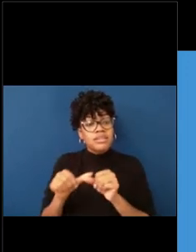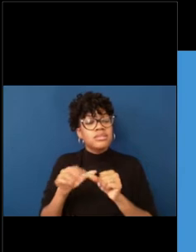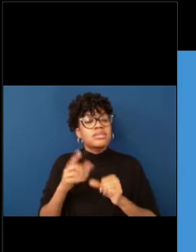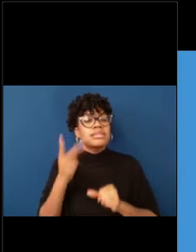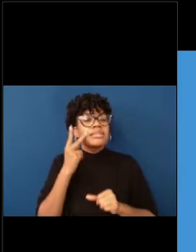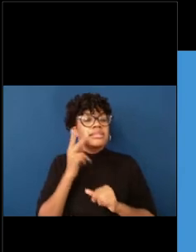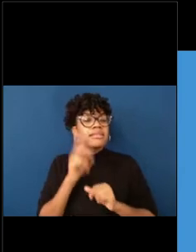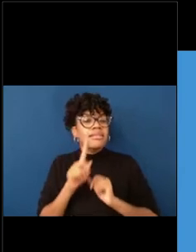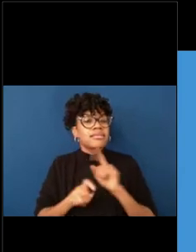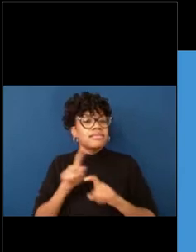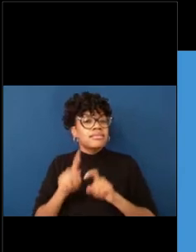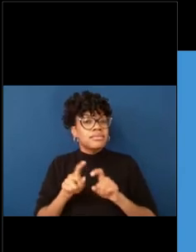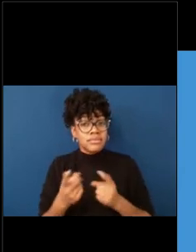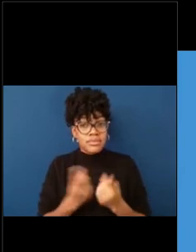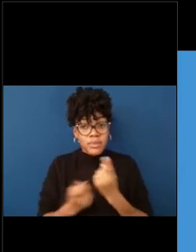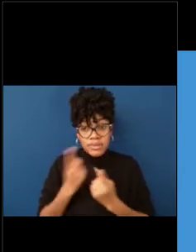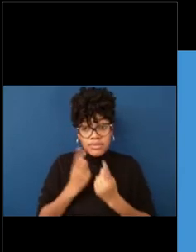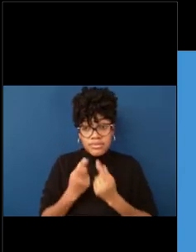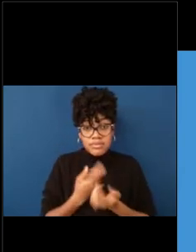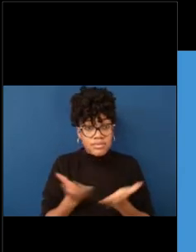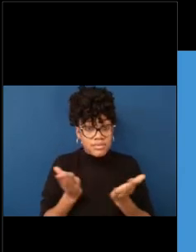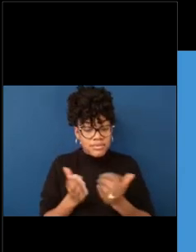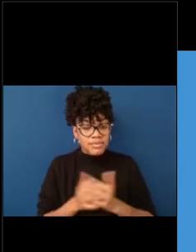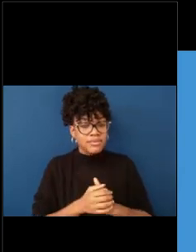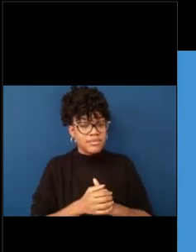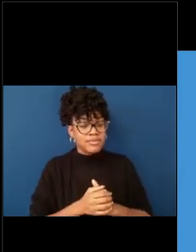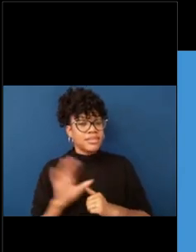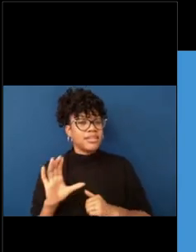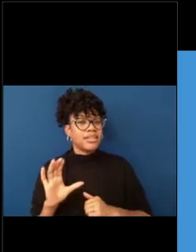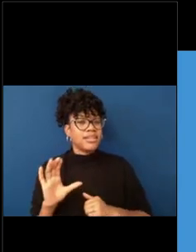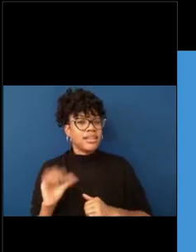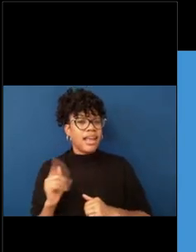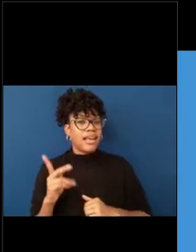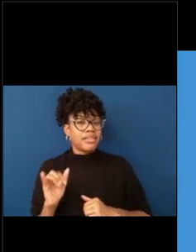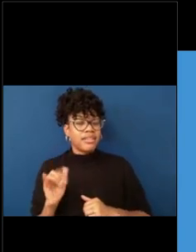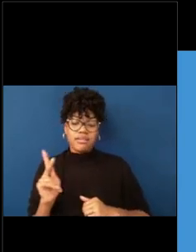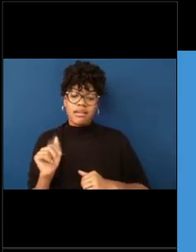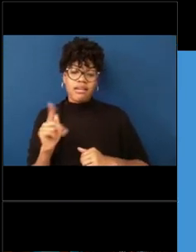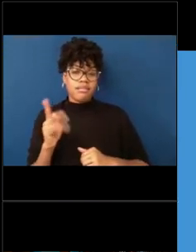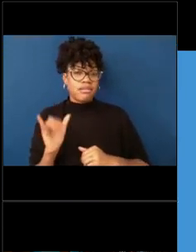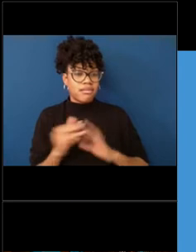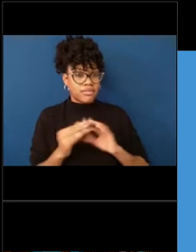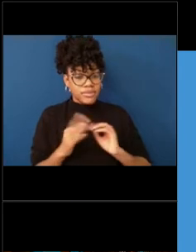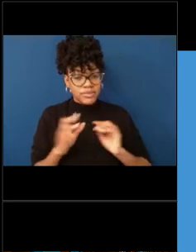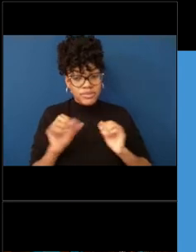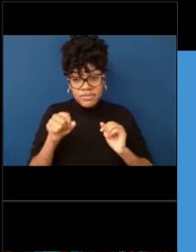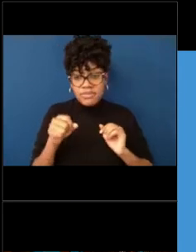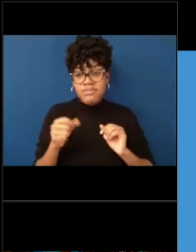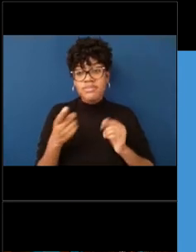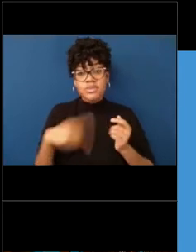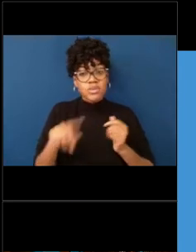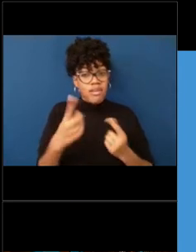[Kathy] Yes, please, if you have any questions at this point, feel free to type in your question.